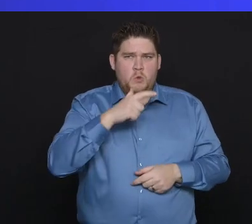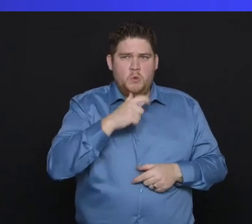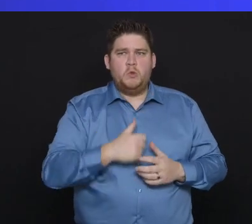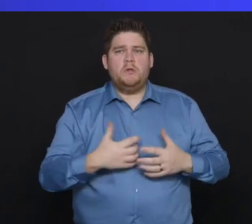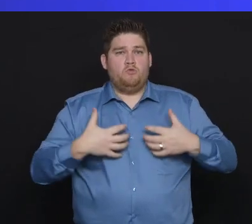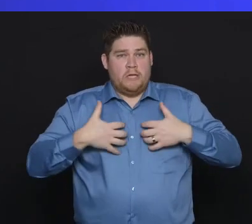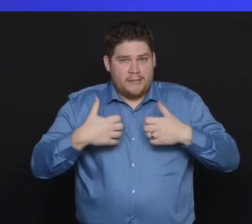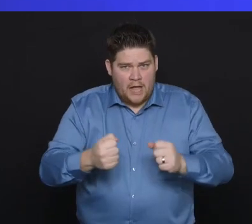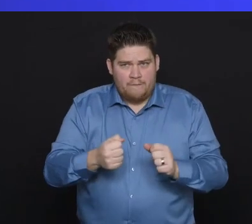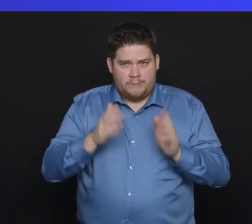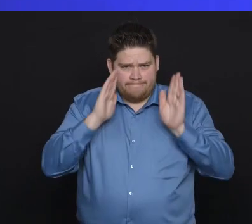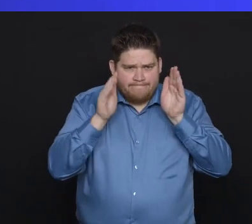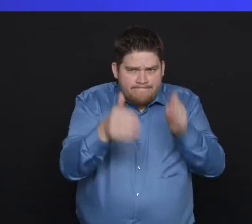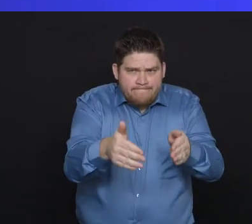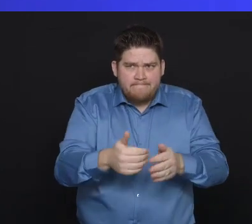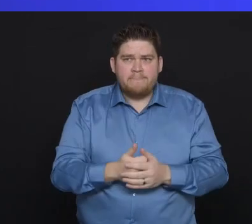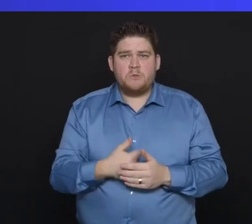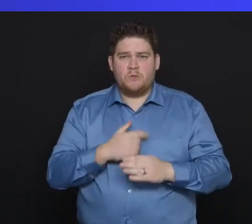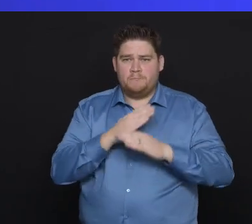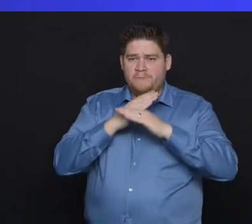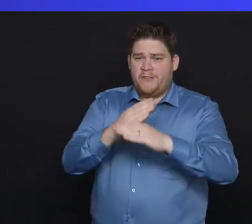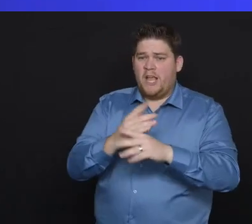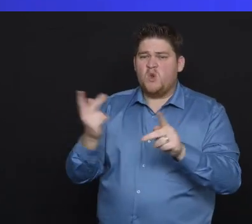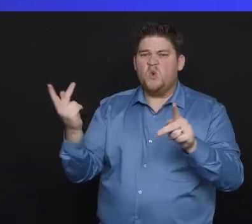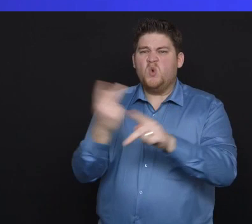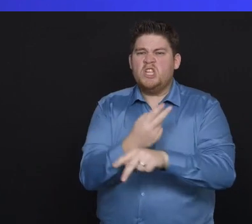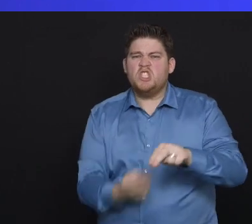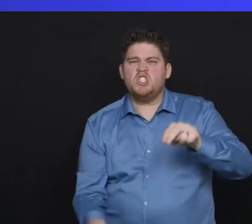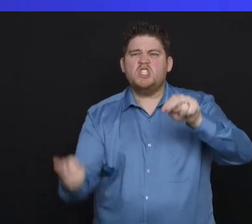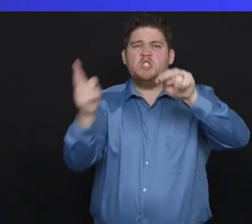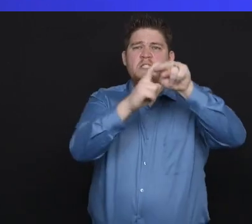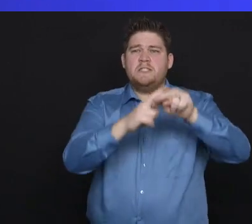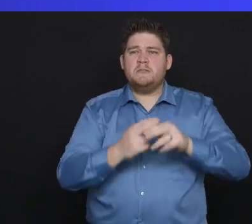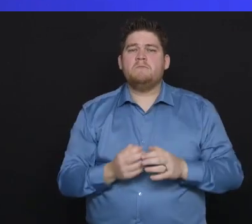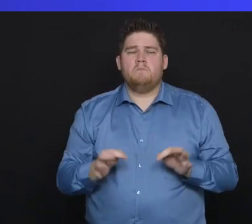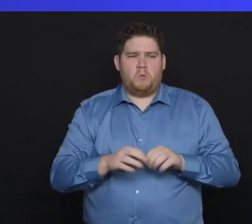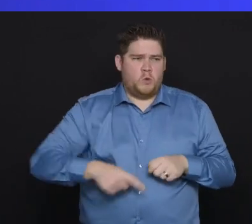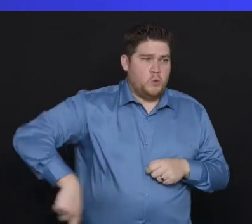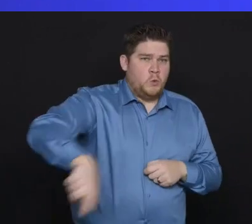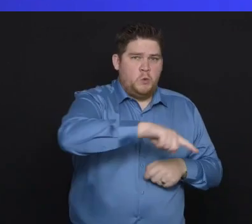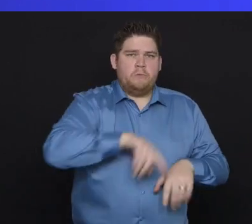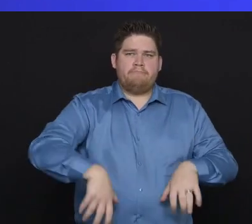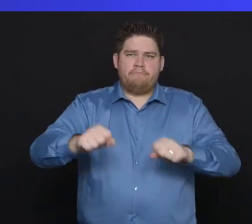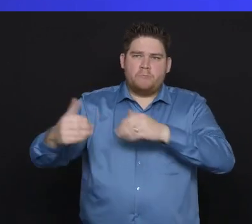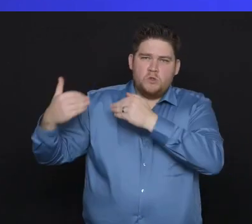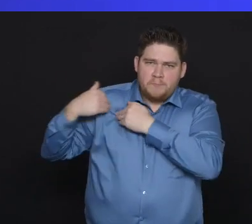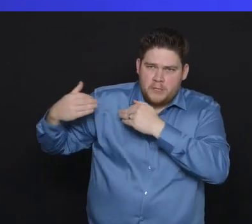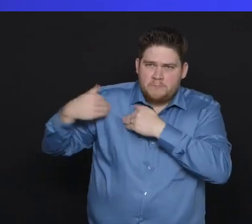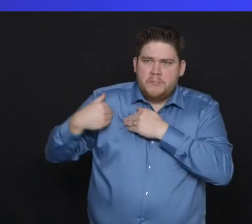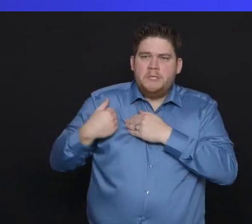It's much more about how we are managing. Are we within our capacity? Have we done everything that we can assure where